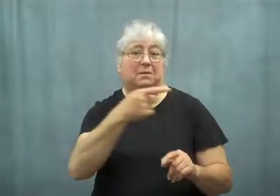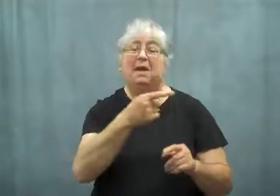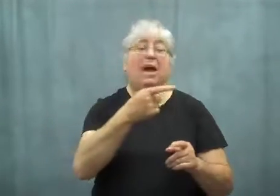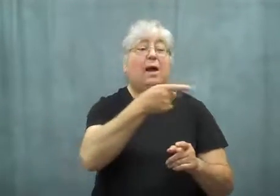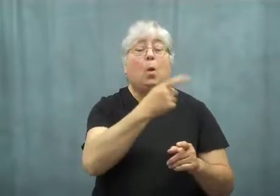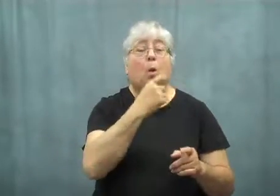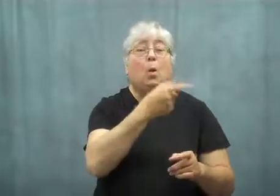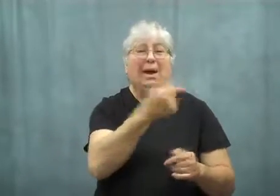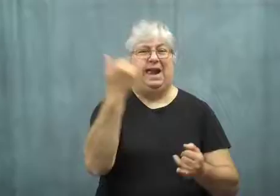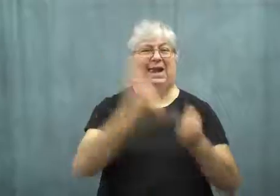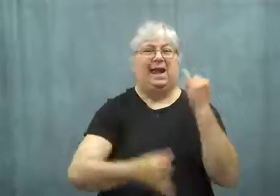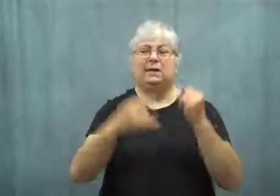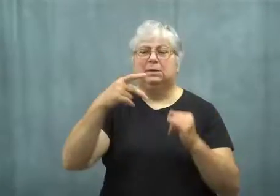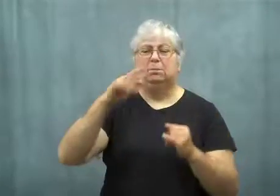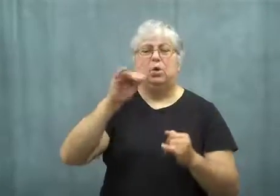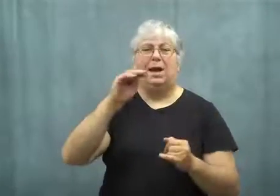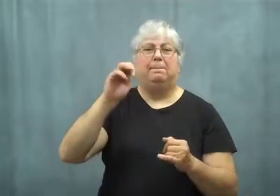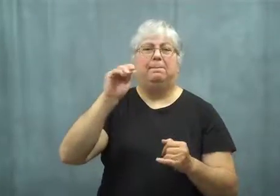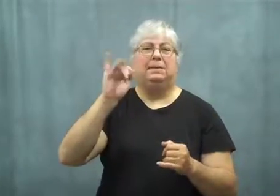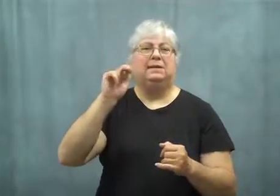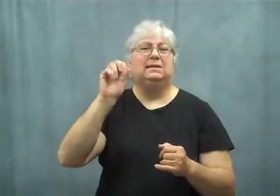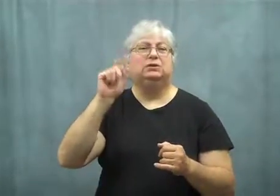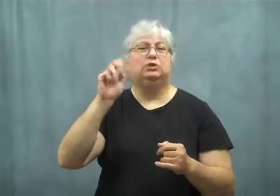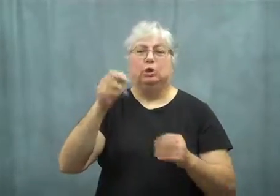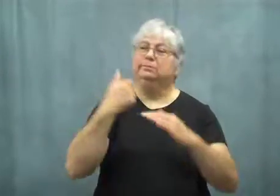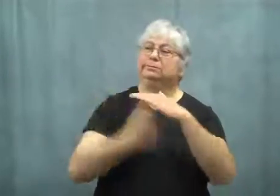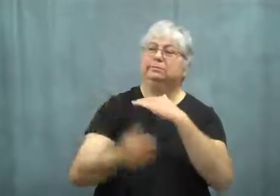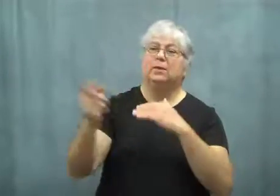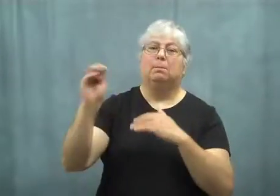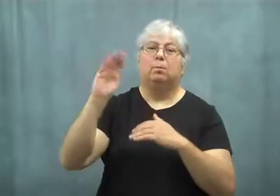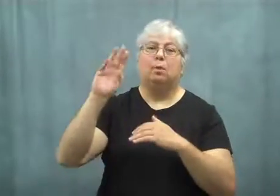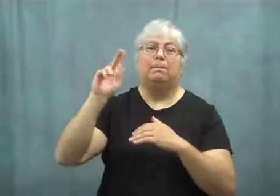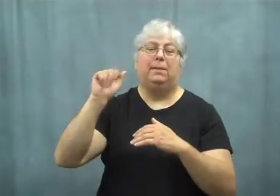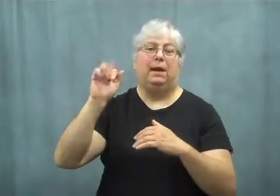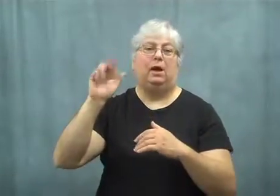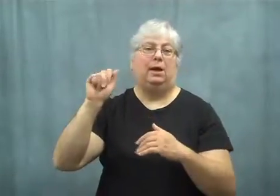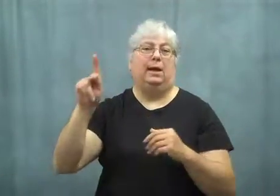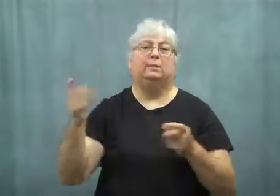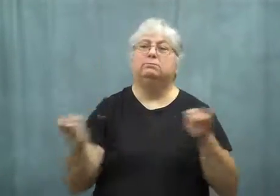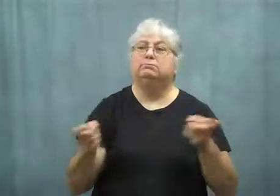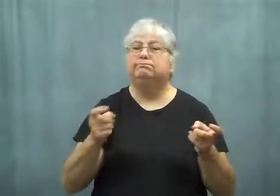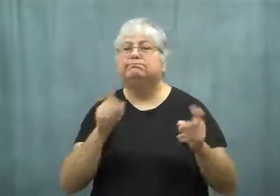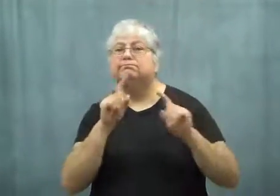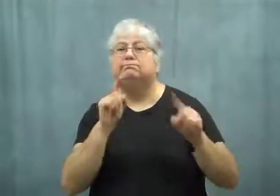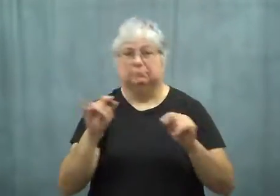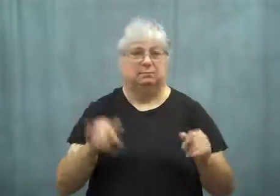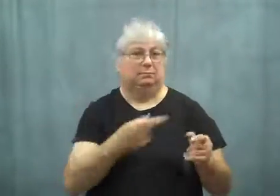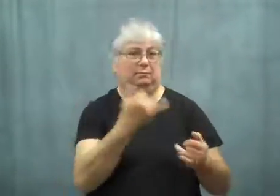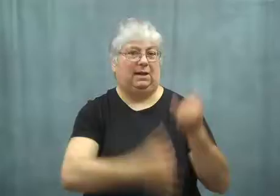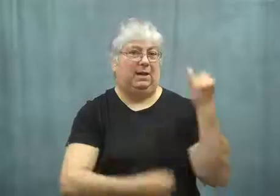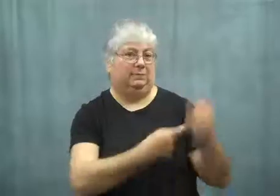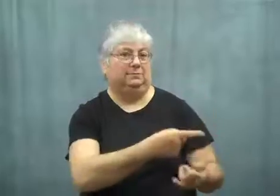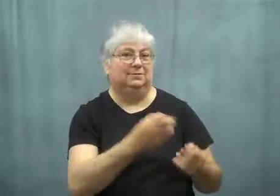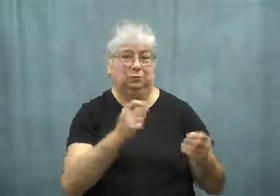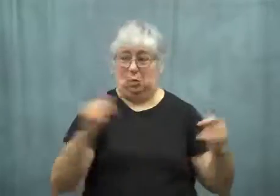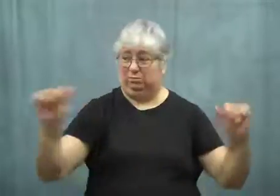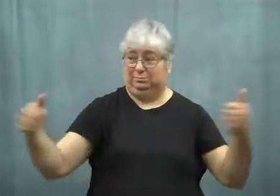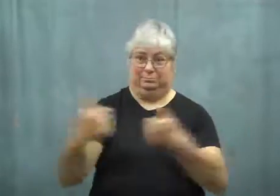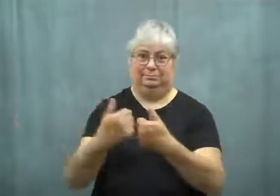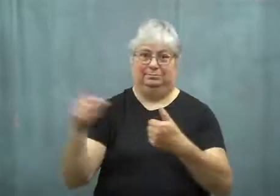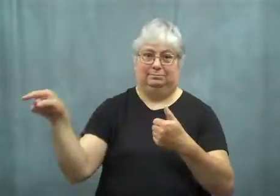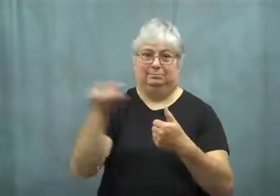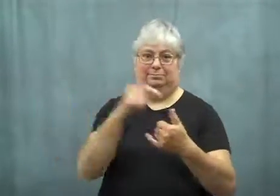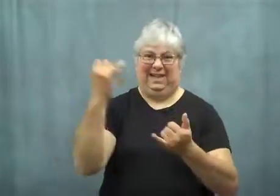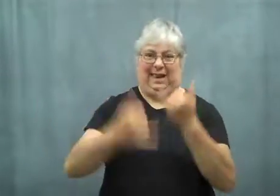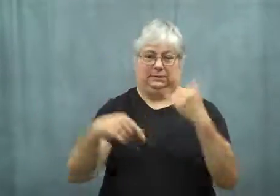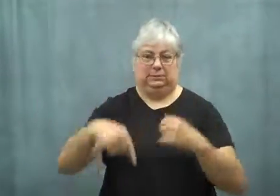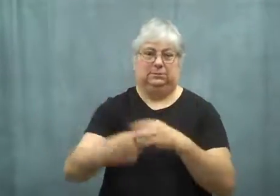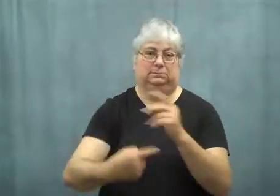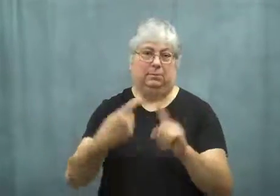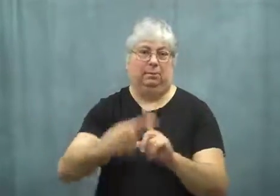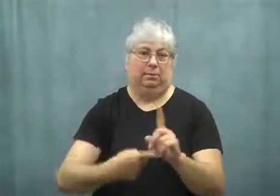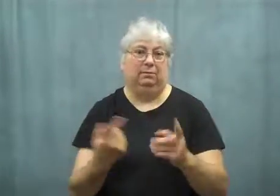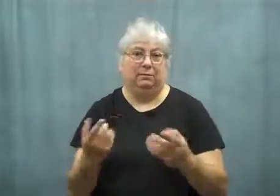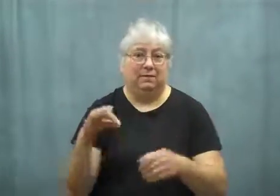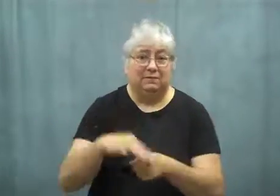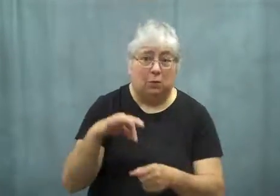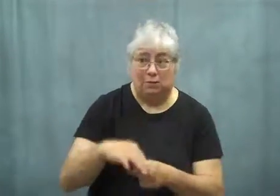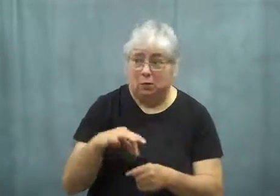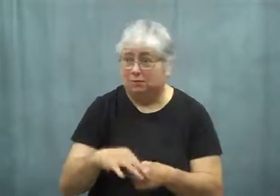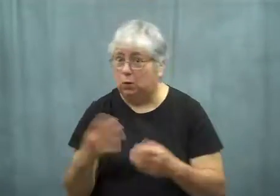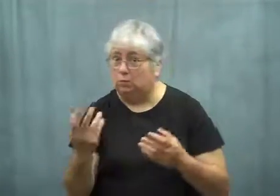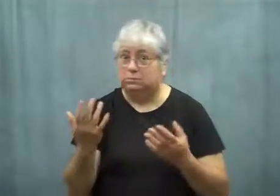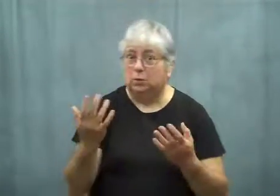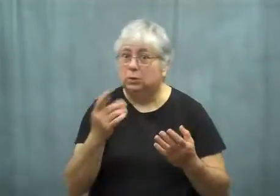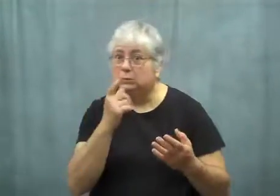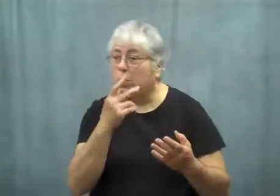He was the last Prime Minister under Mubarak's regime.